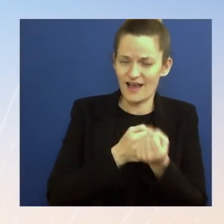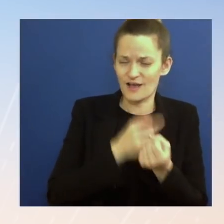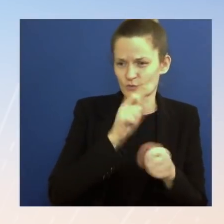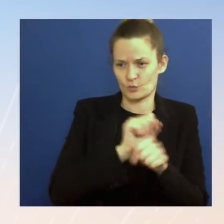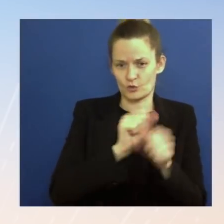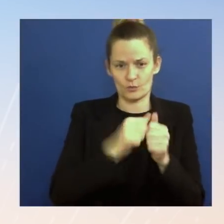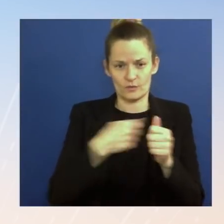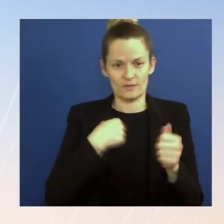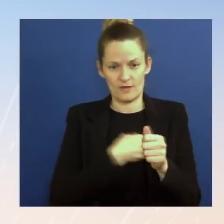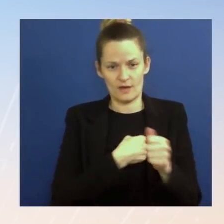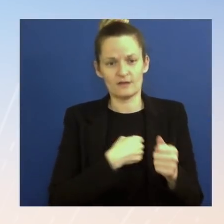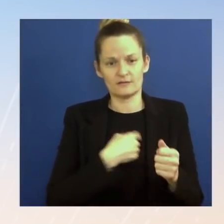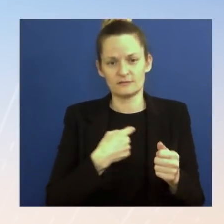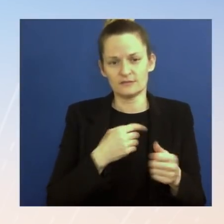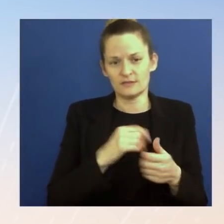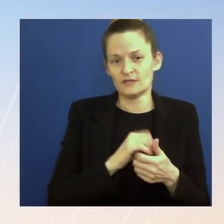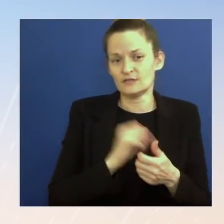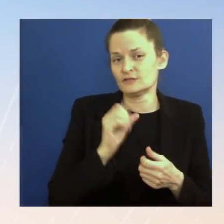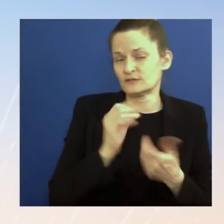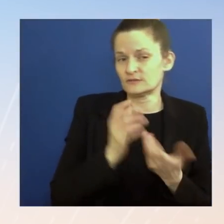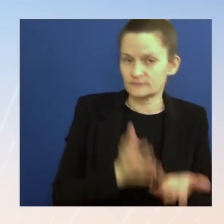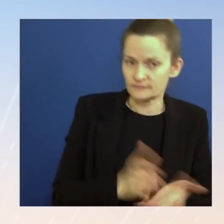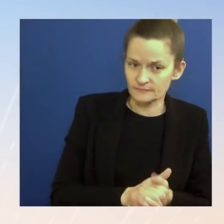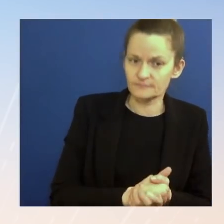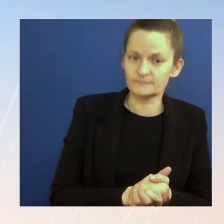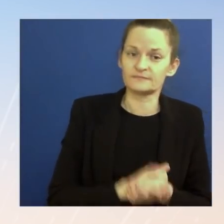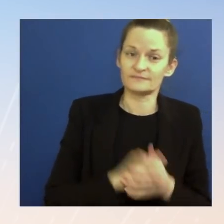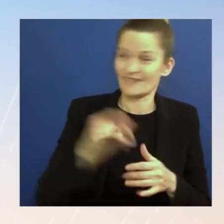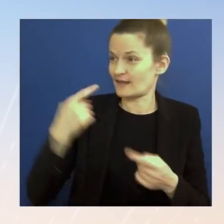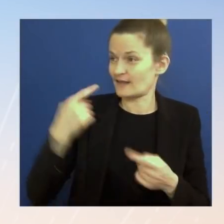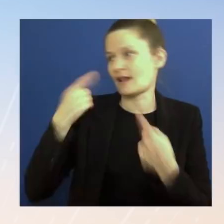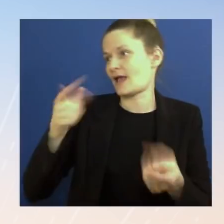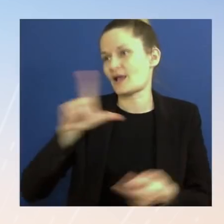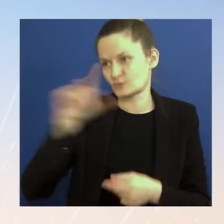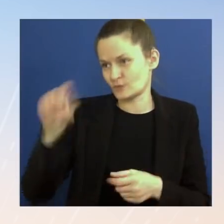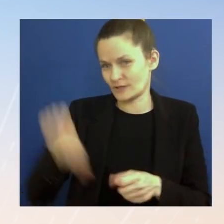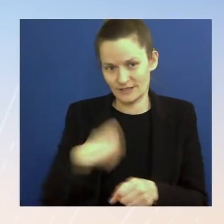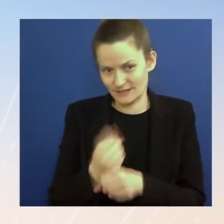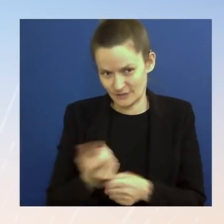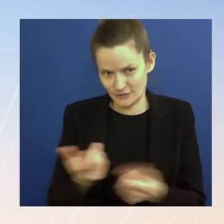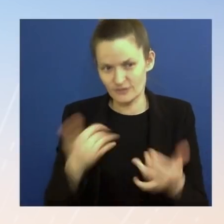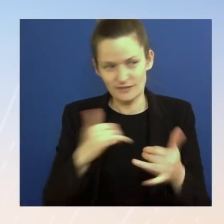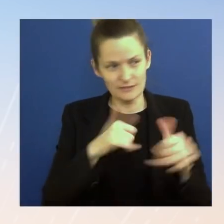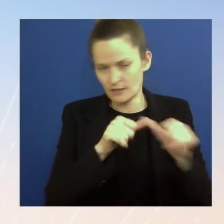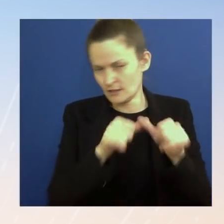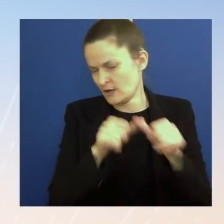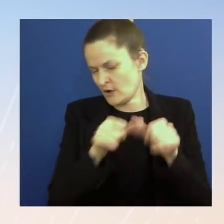That's ongoing. In terms of the numbers, I would point you to the State Department who would have the most up-to-date numbers.